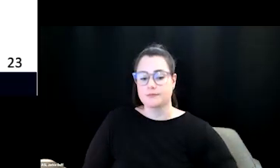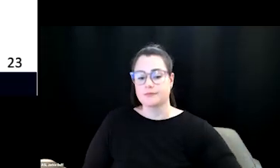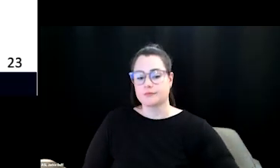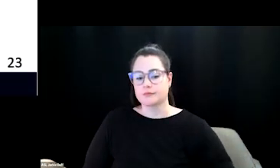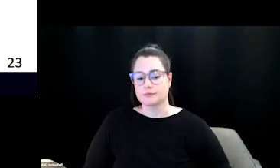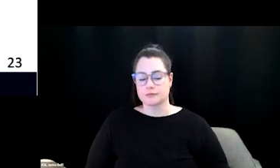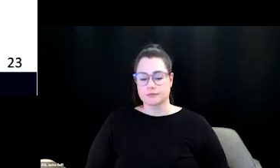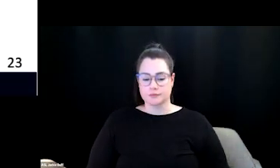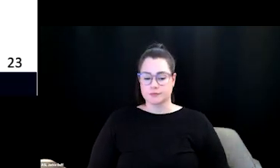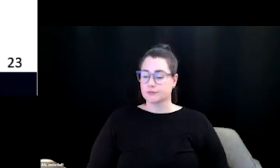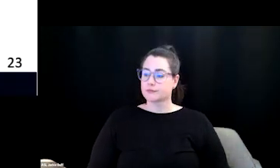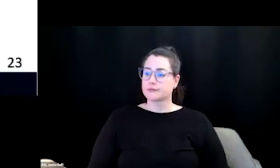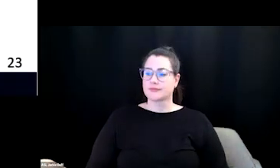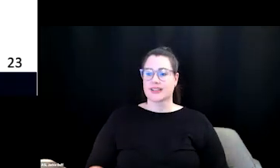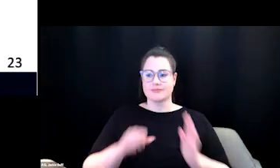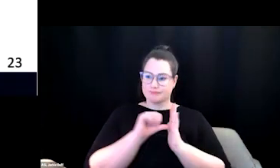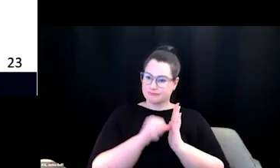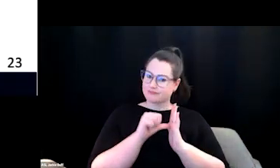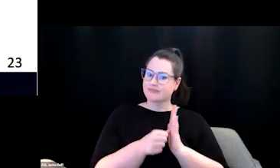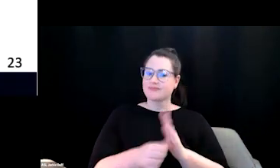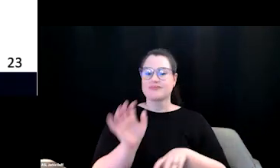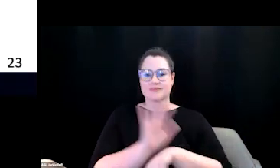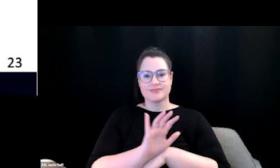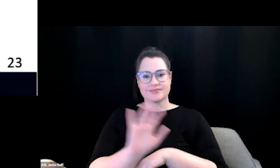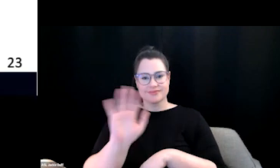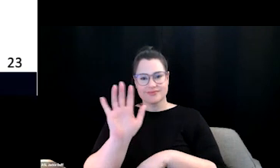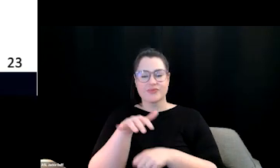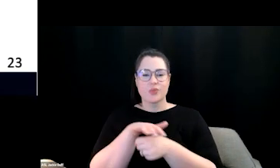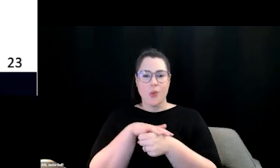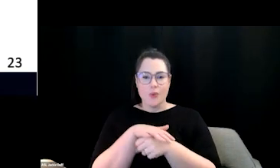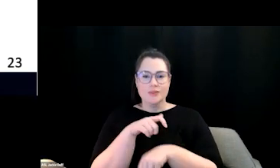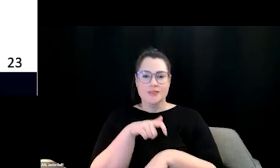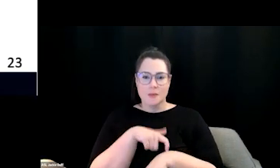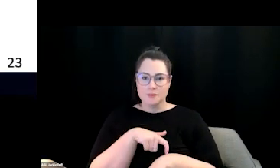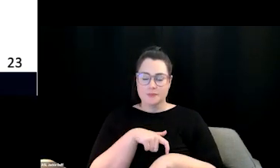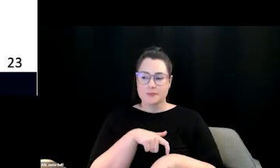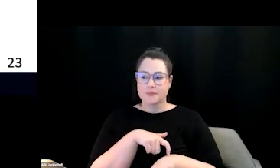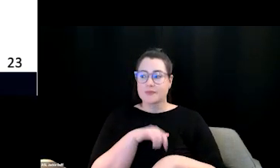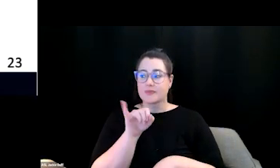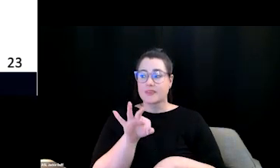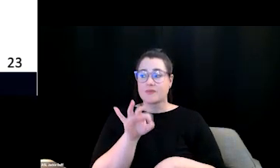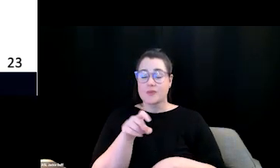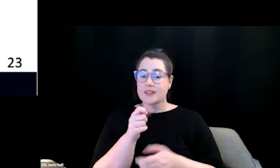Deadline date is 5 p.m. If you need help with IT Help Central, call and open a ticket as soon as possible.